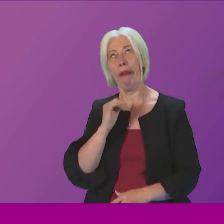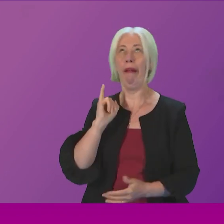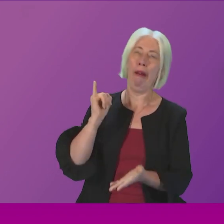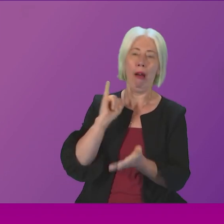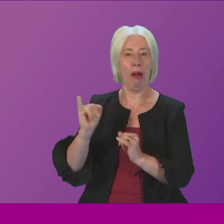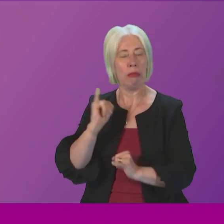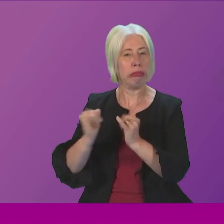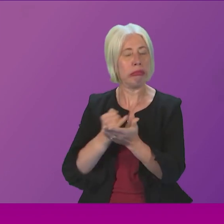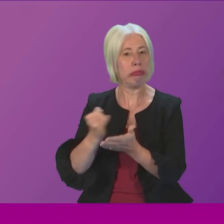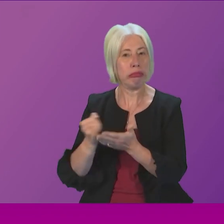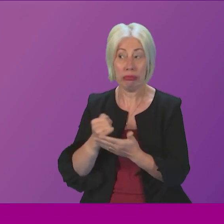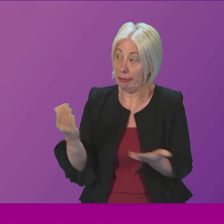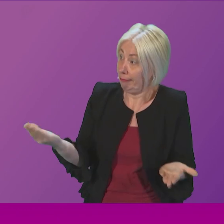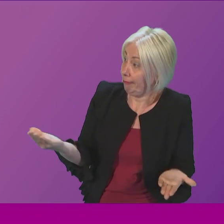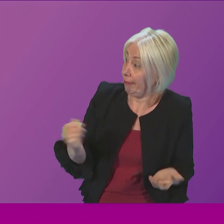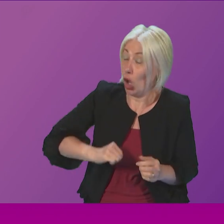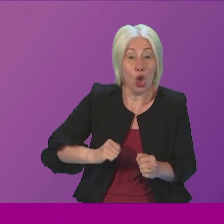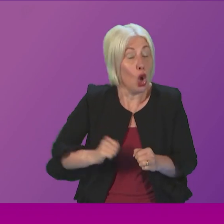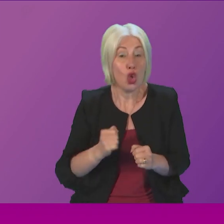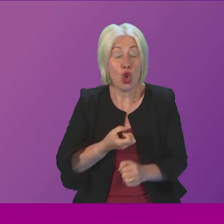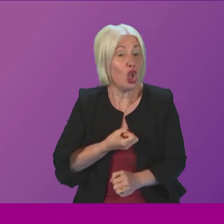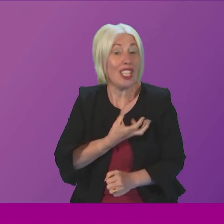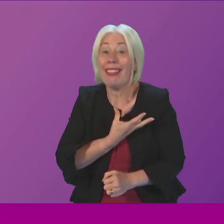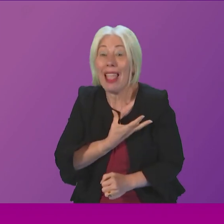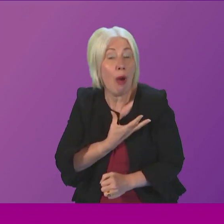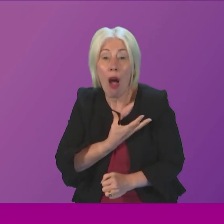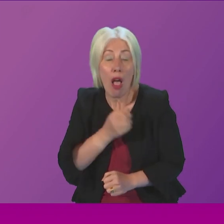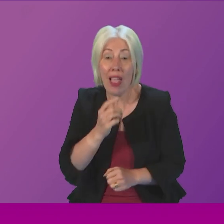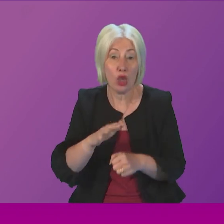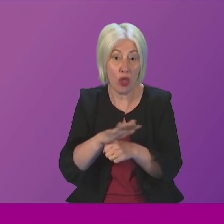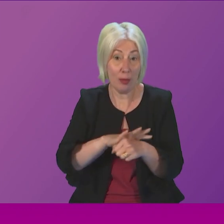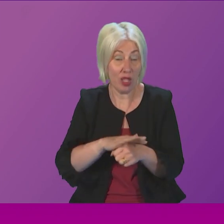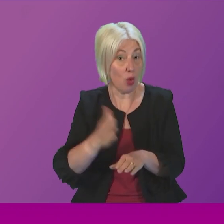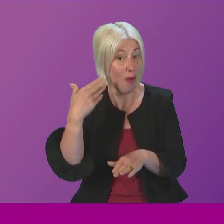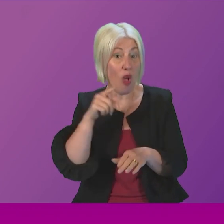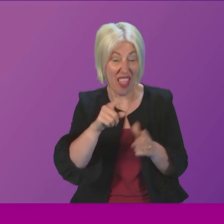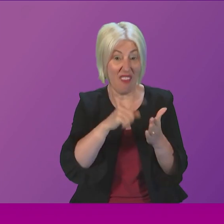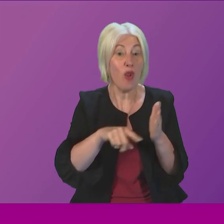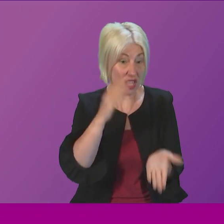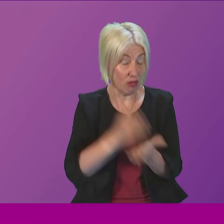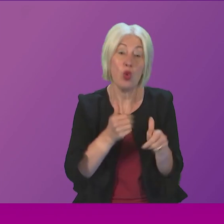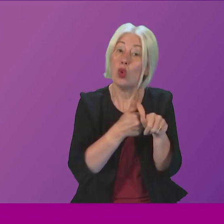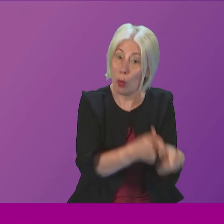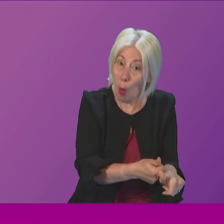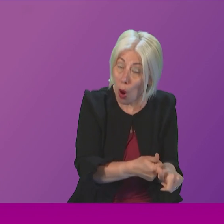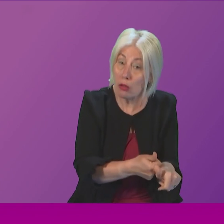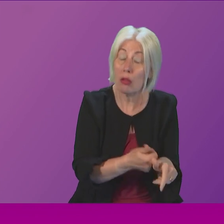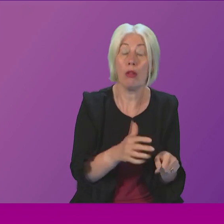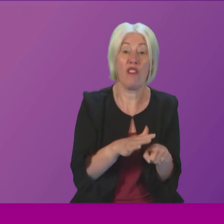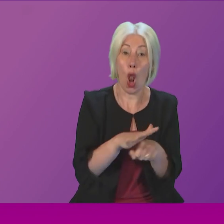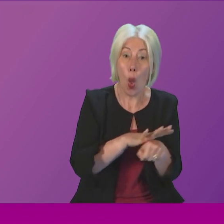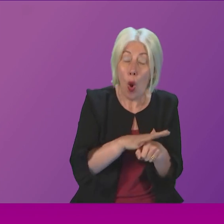That was not Scottish Labour’s position, either at a local or a national level, when